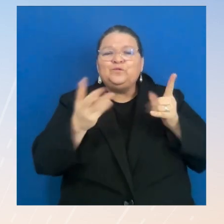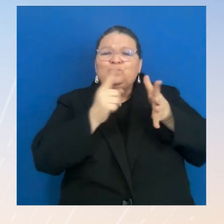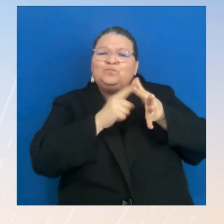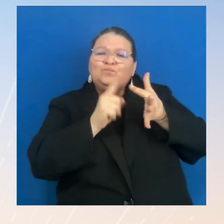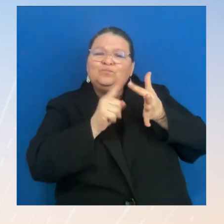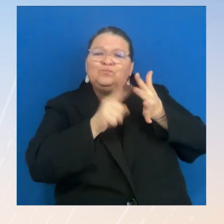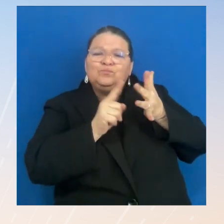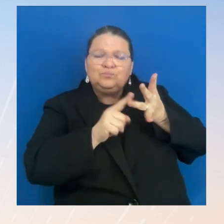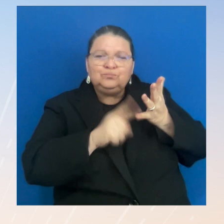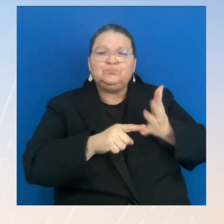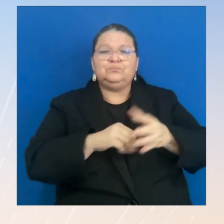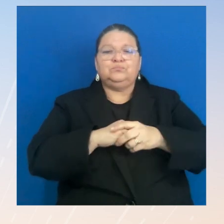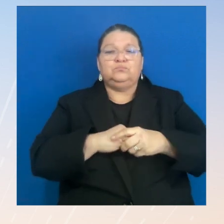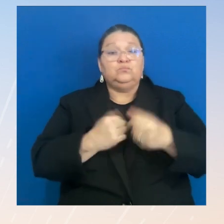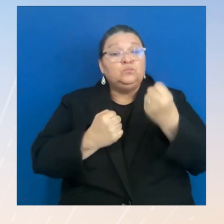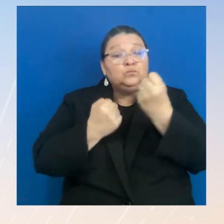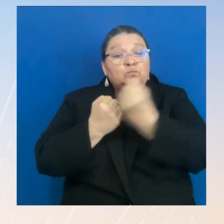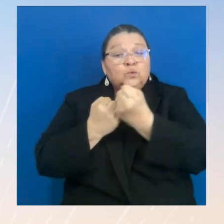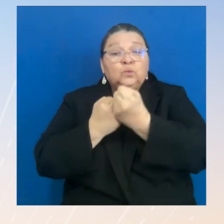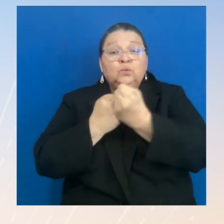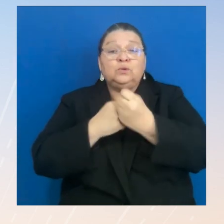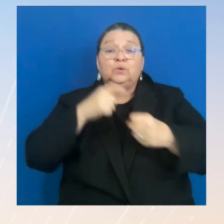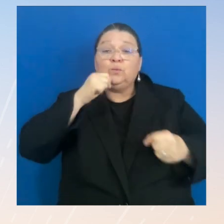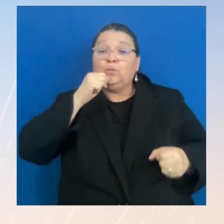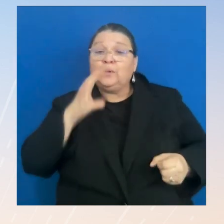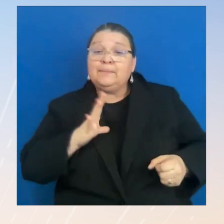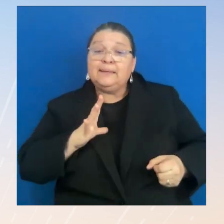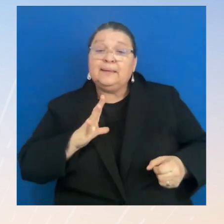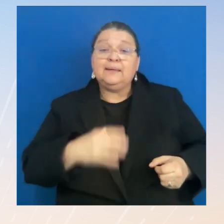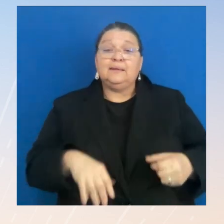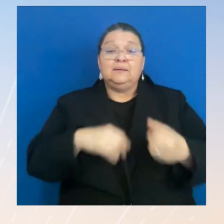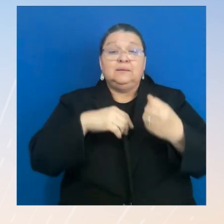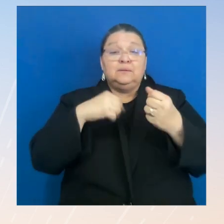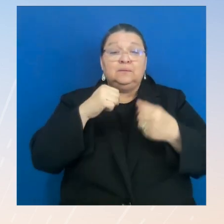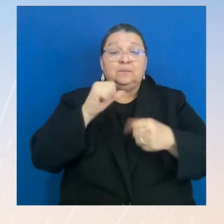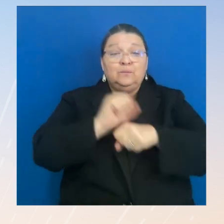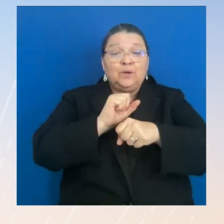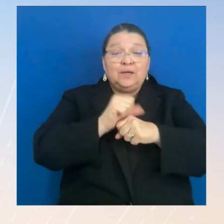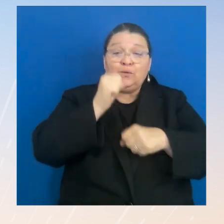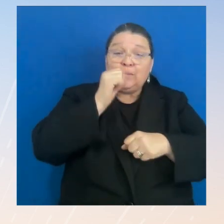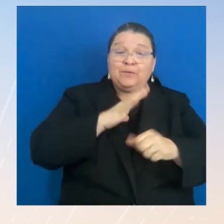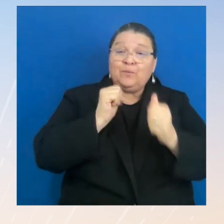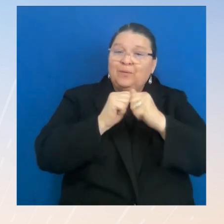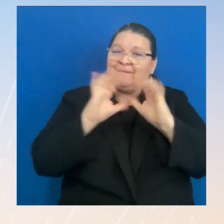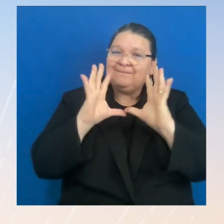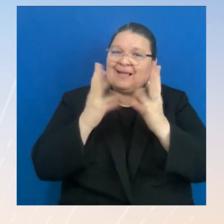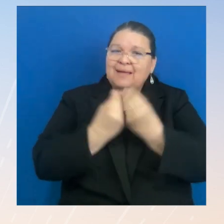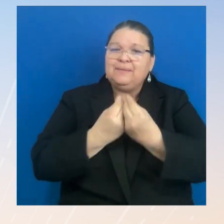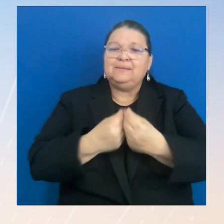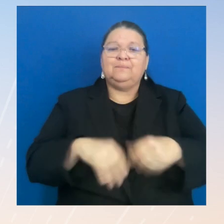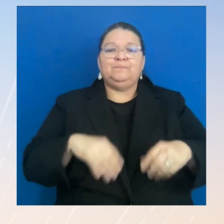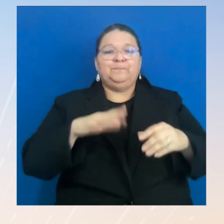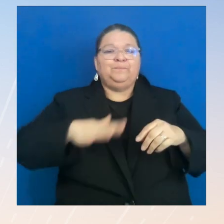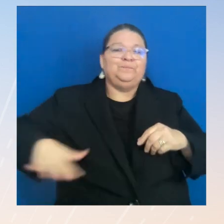working families across the country. The Office of Personnel Management announced that they will anticipate issuing a proposed regulation